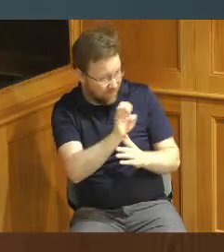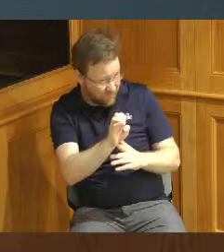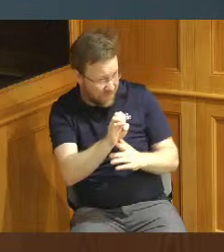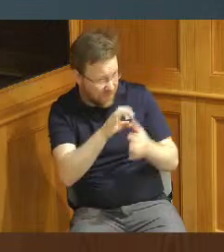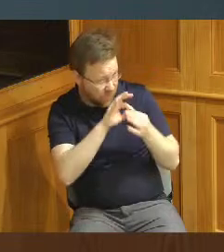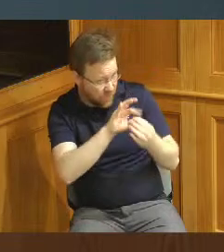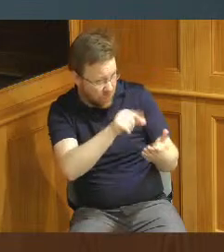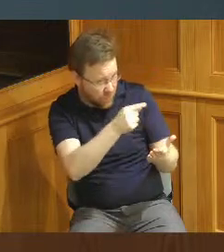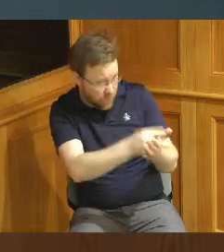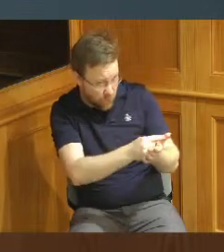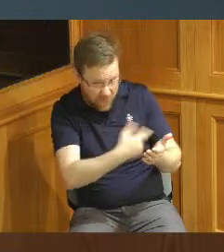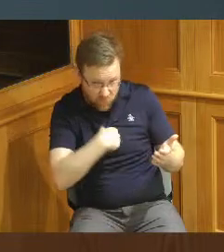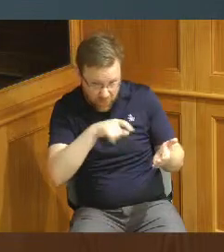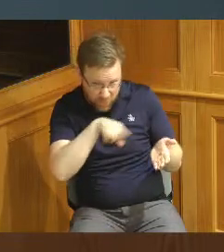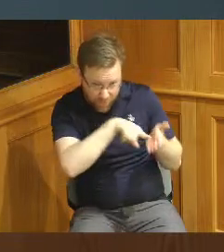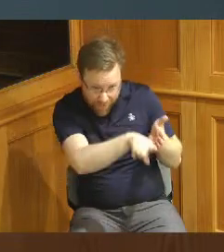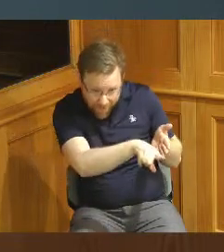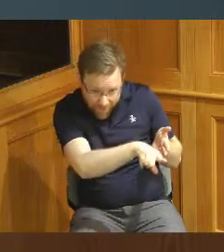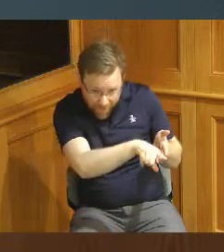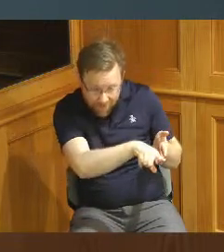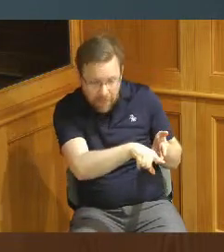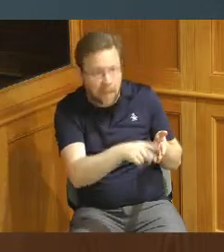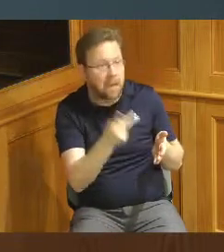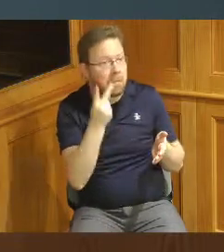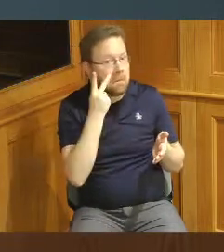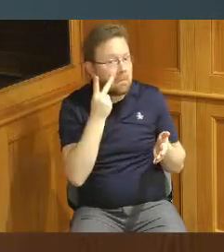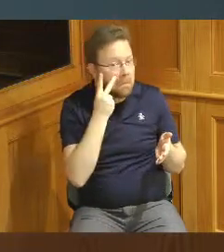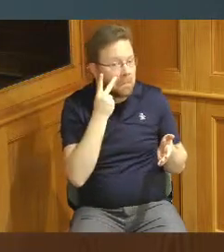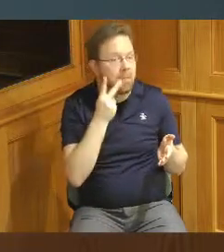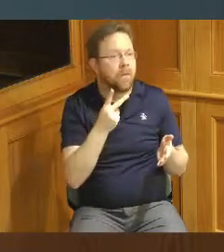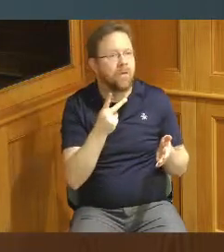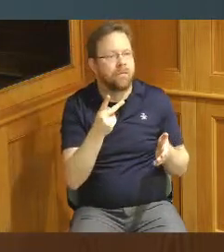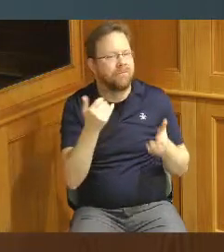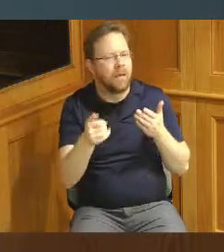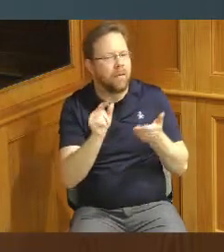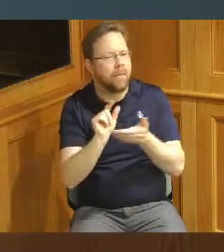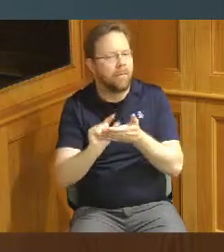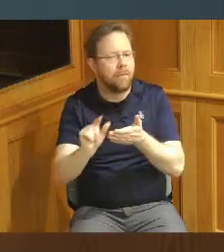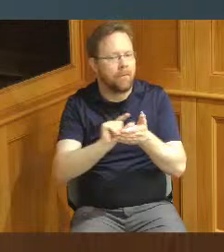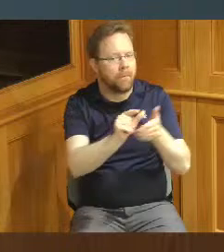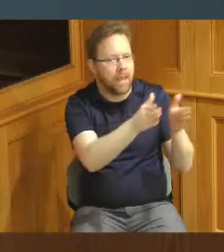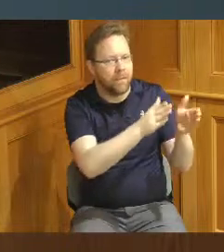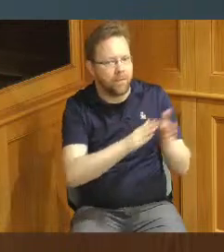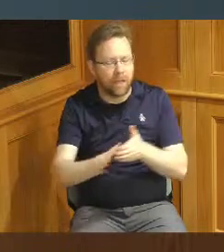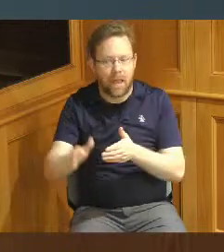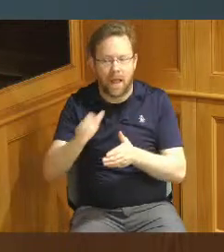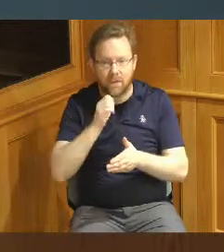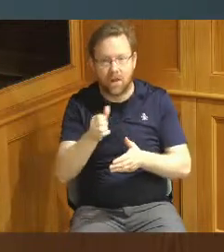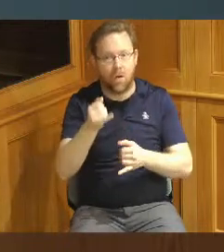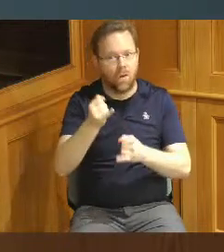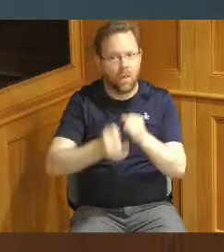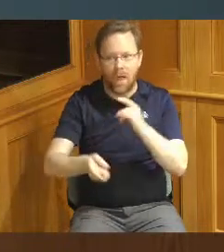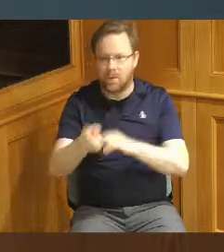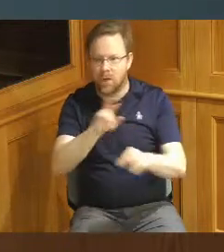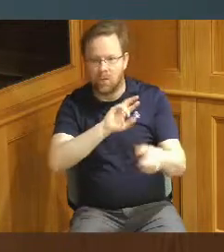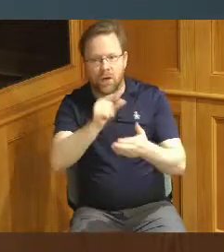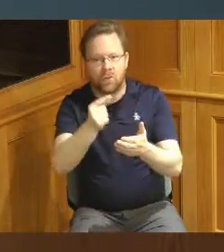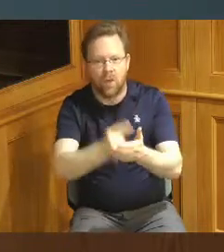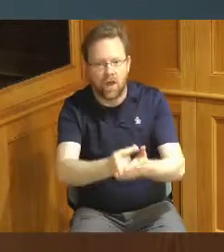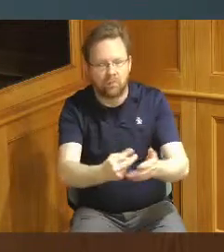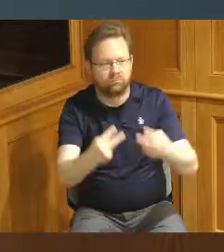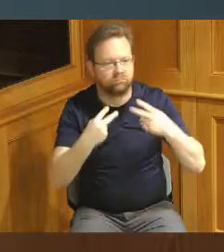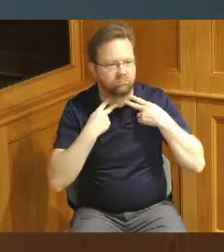the Hamilton County Commissioners meeting I know you normally see us on Thursday but we moved the